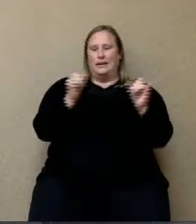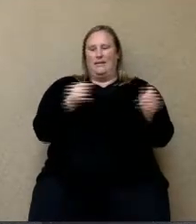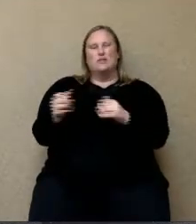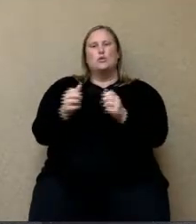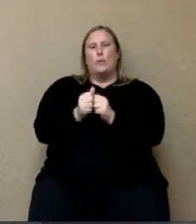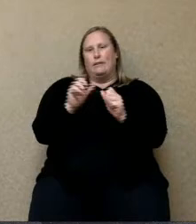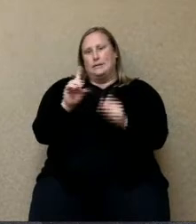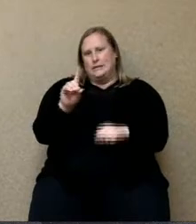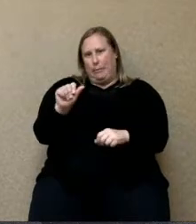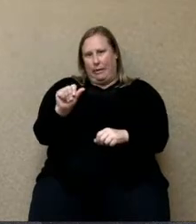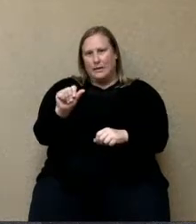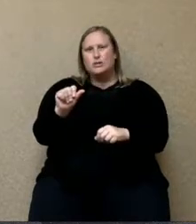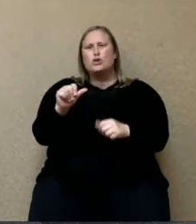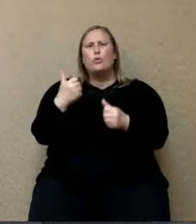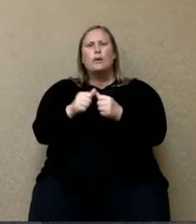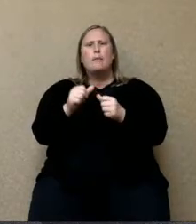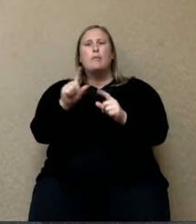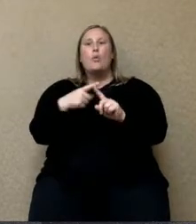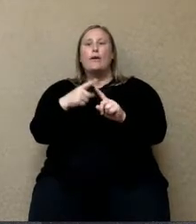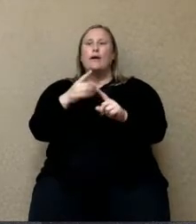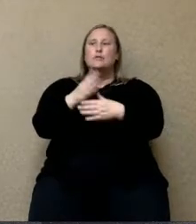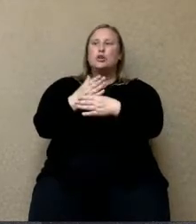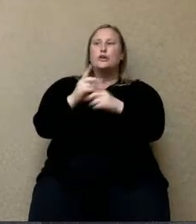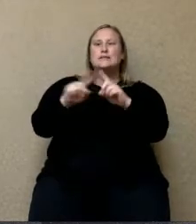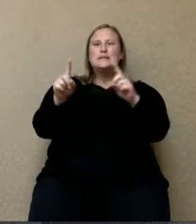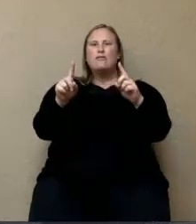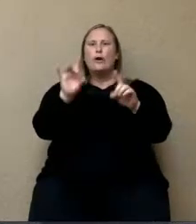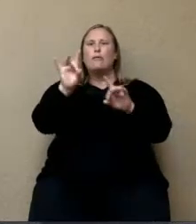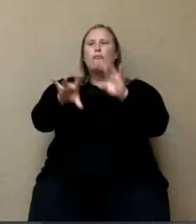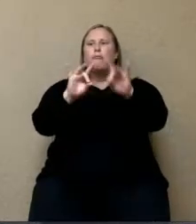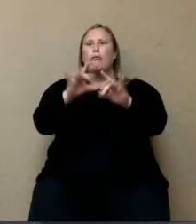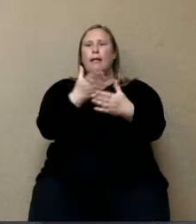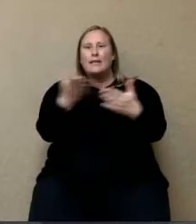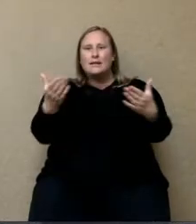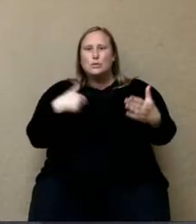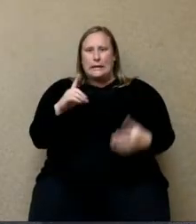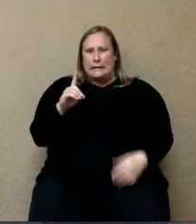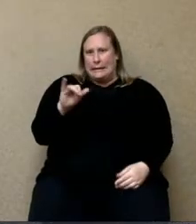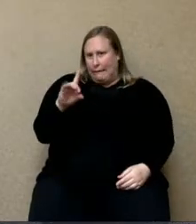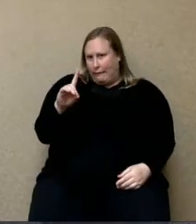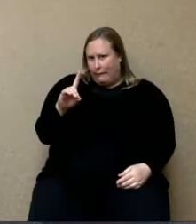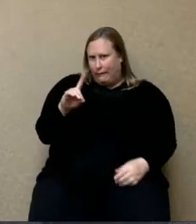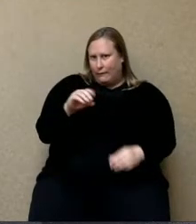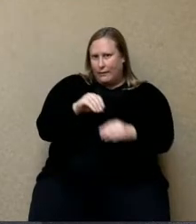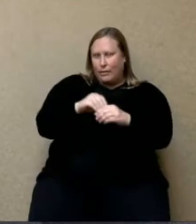So, keep that in mind when I'm sharing different things that we did in the home to